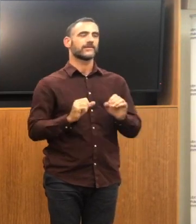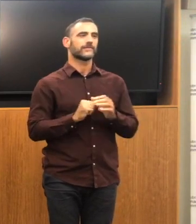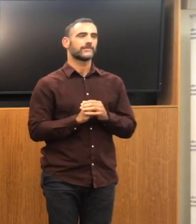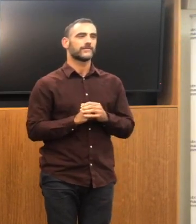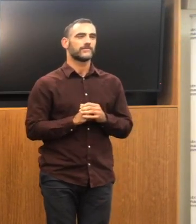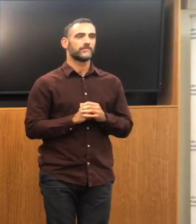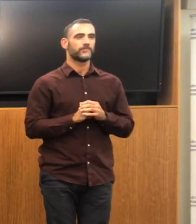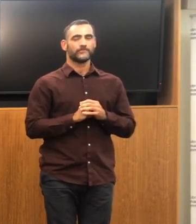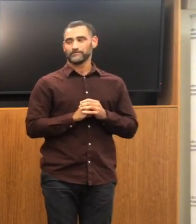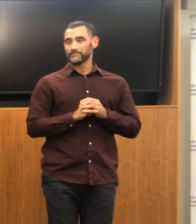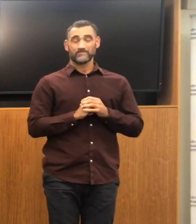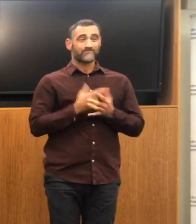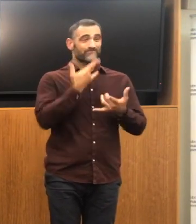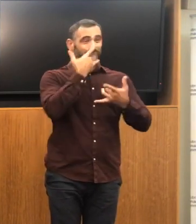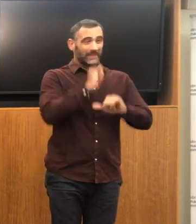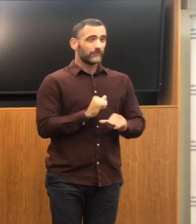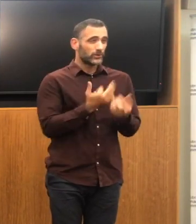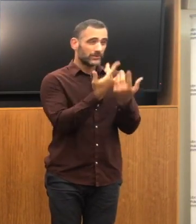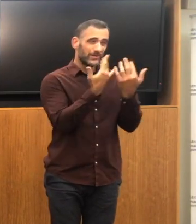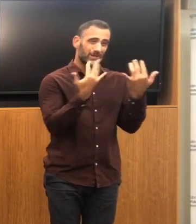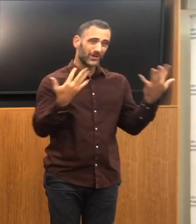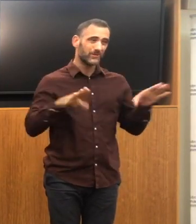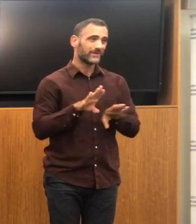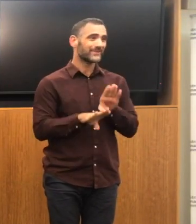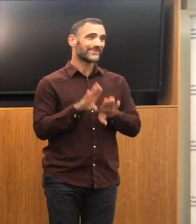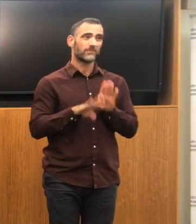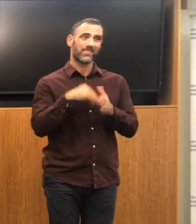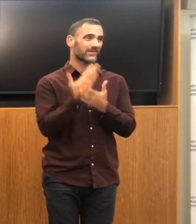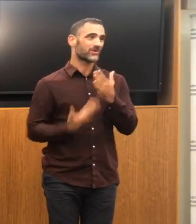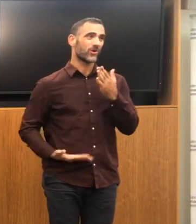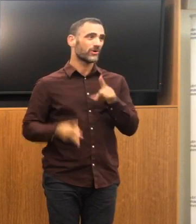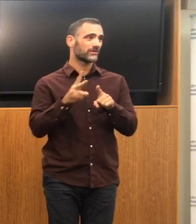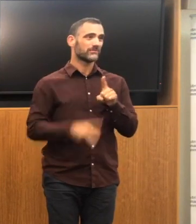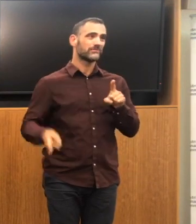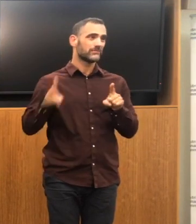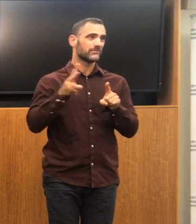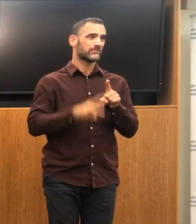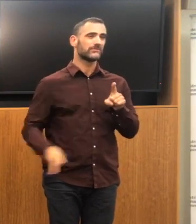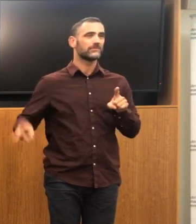There's so many stories like this. And, so many conflicts where people with disabilities